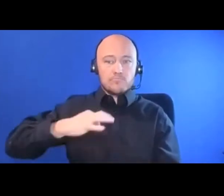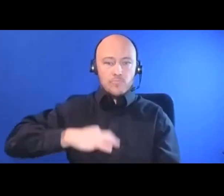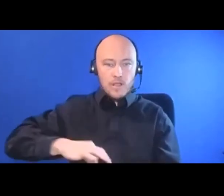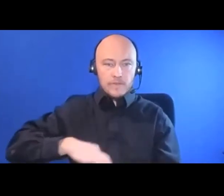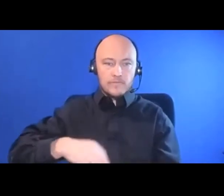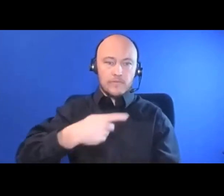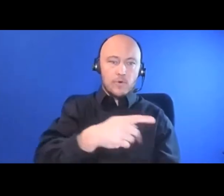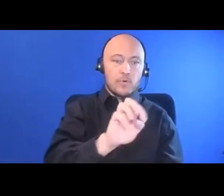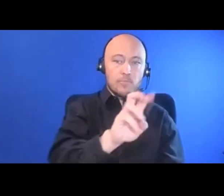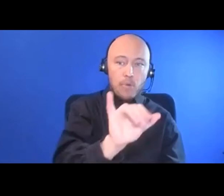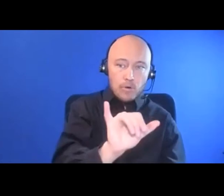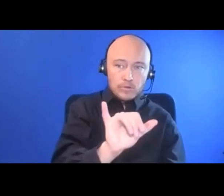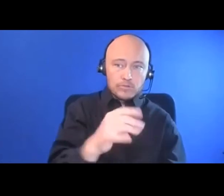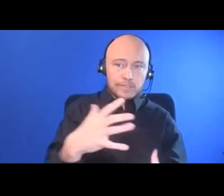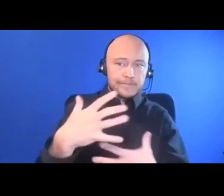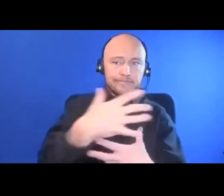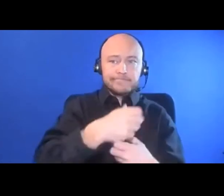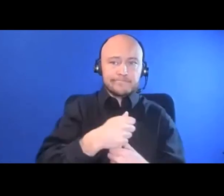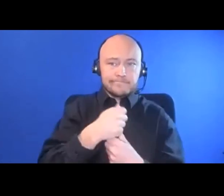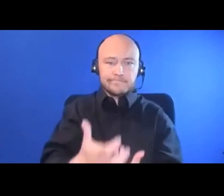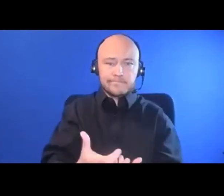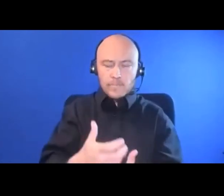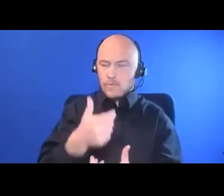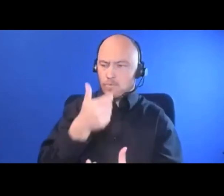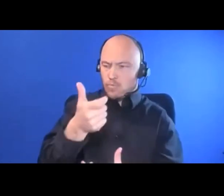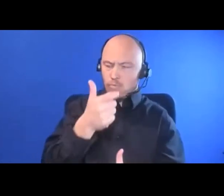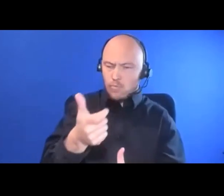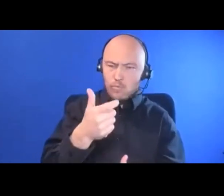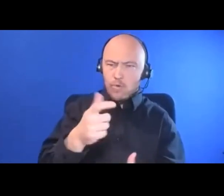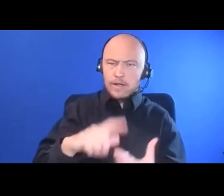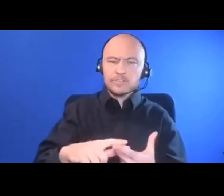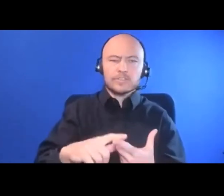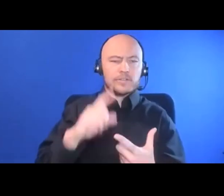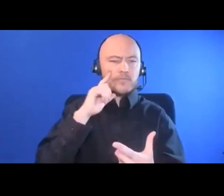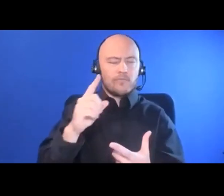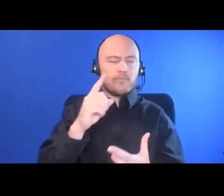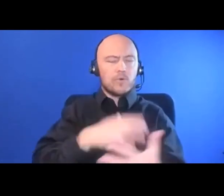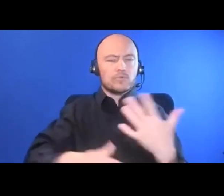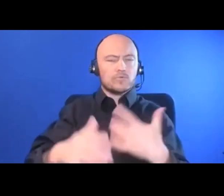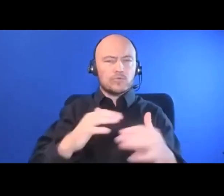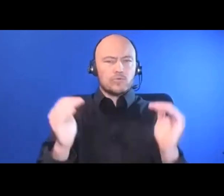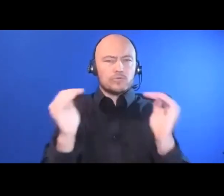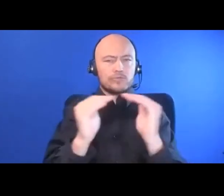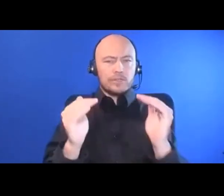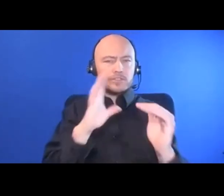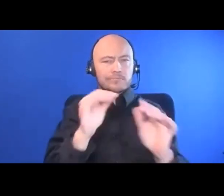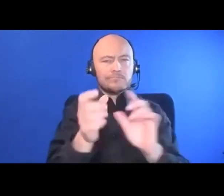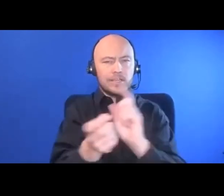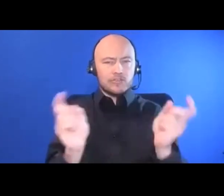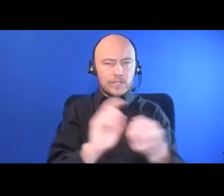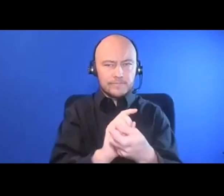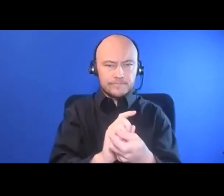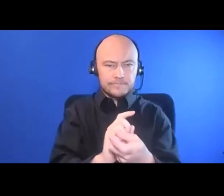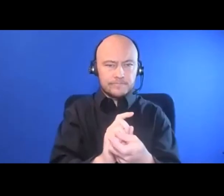that bears witness to injustice and provoke social change. In the spirit of identifying as disabled